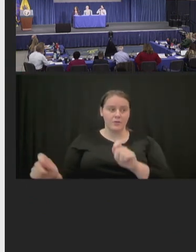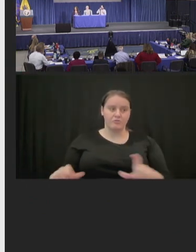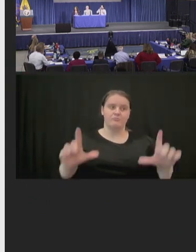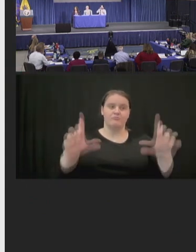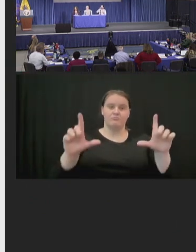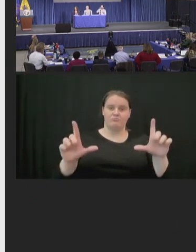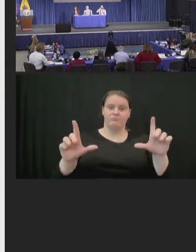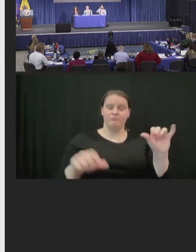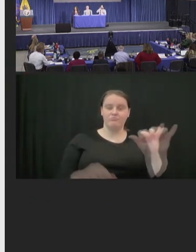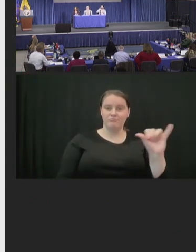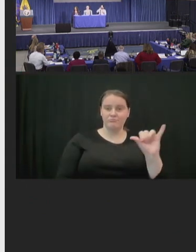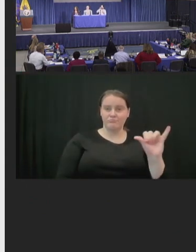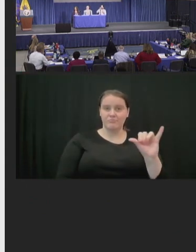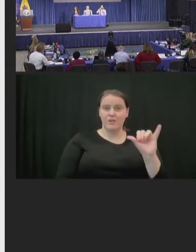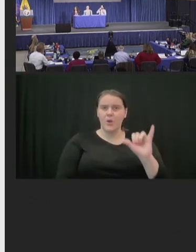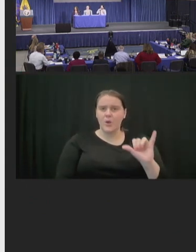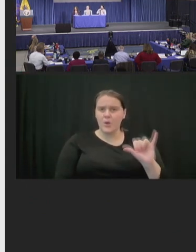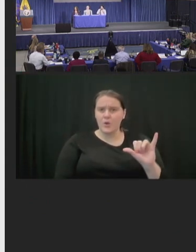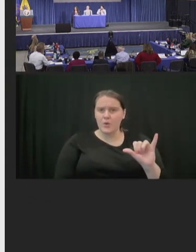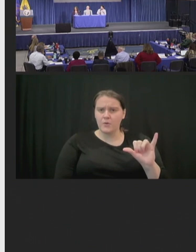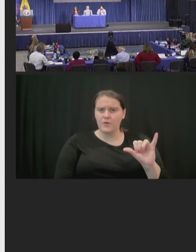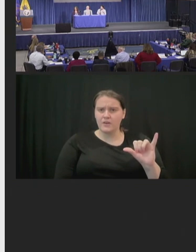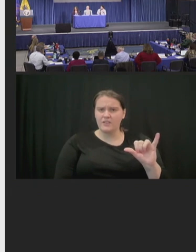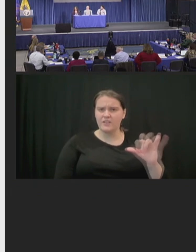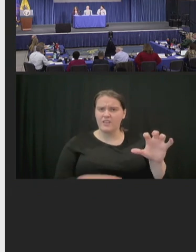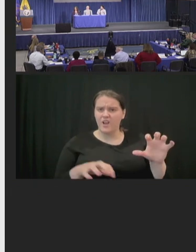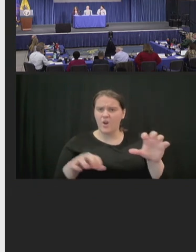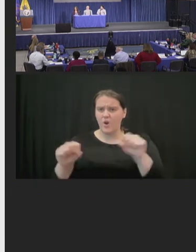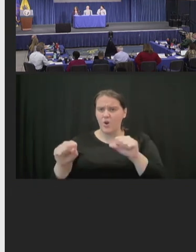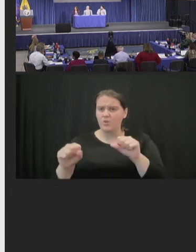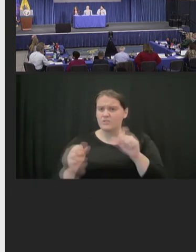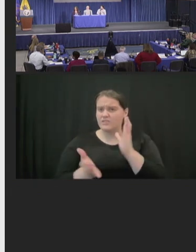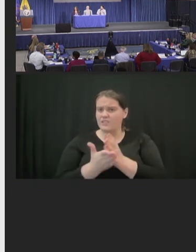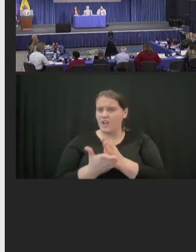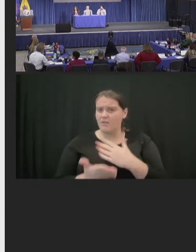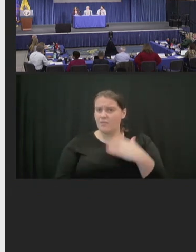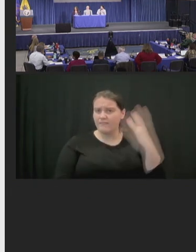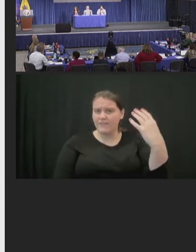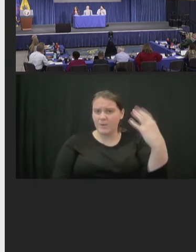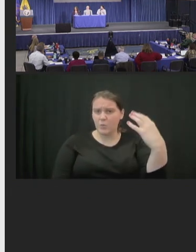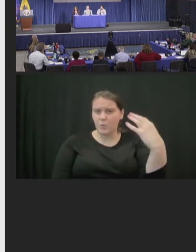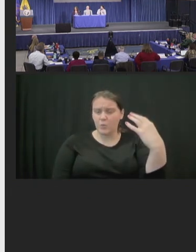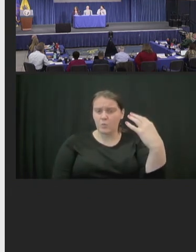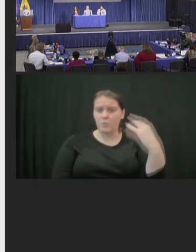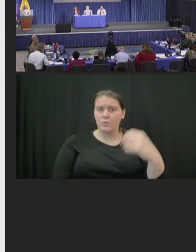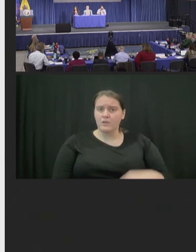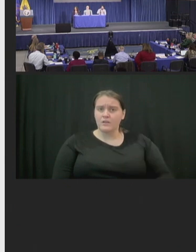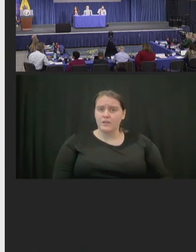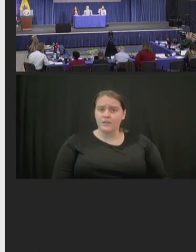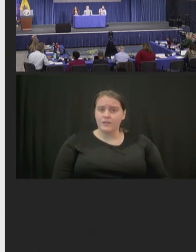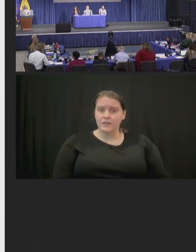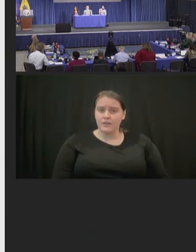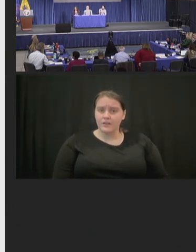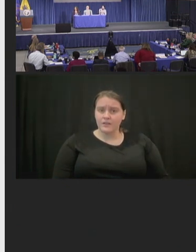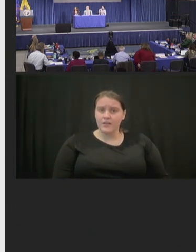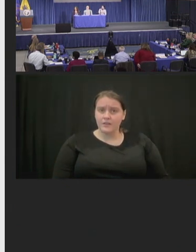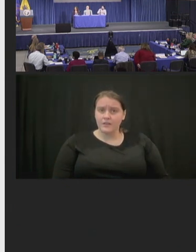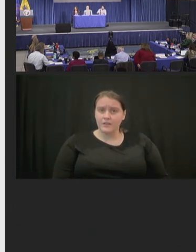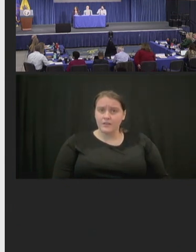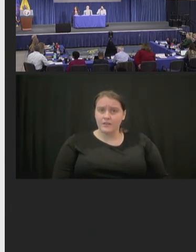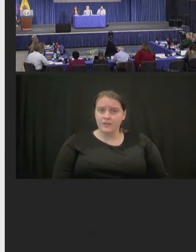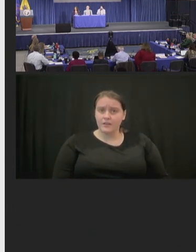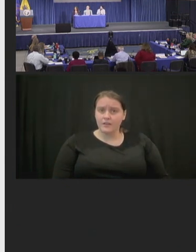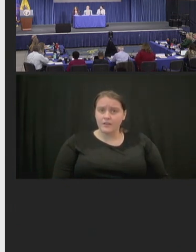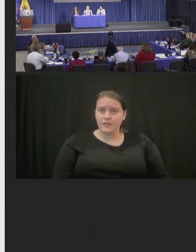the host has apparently stopped my video. So, okay.